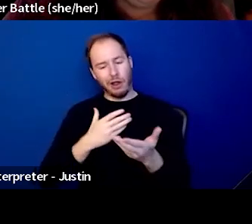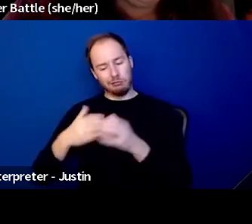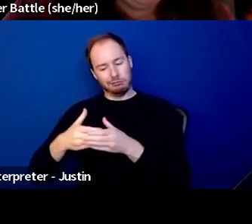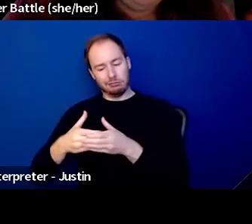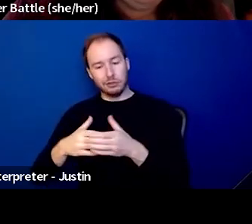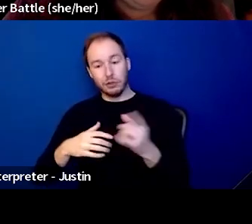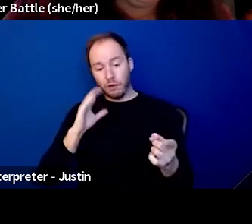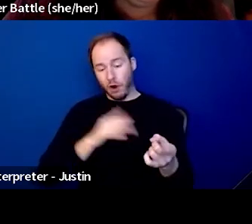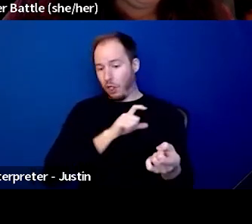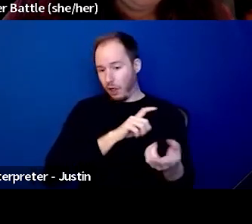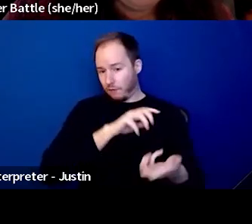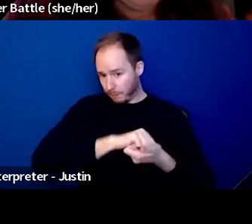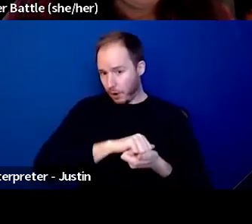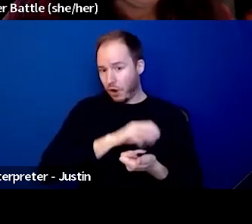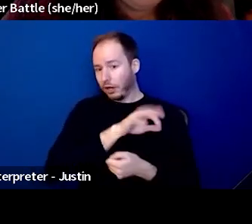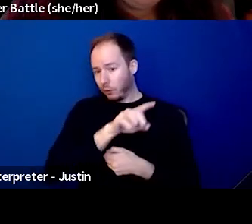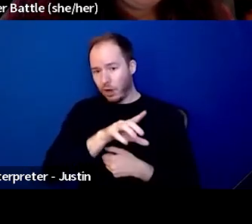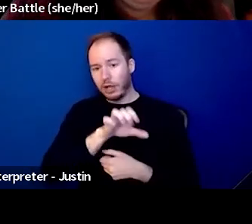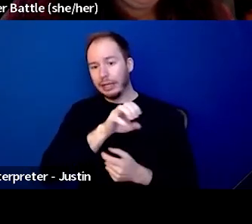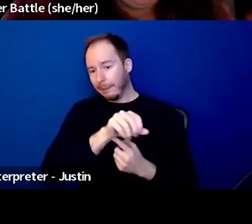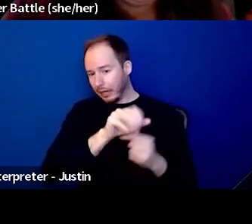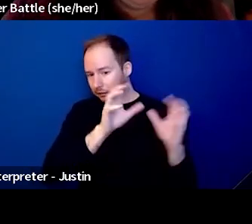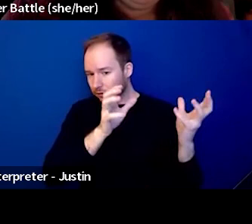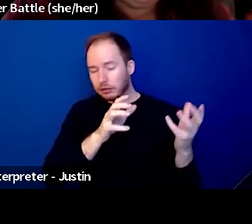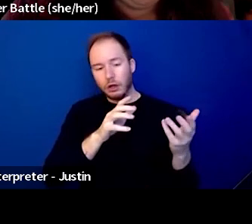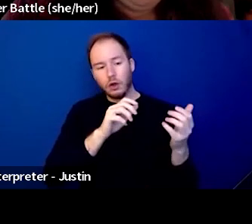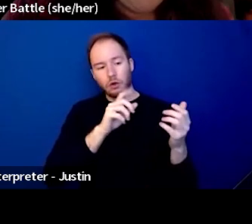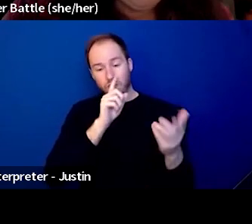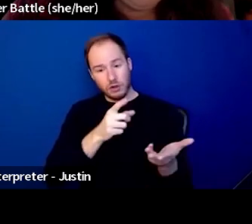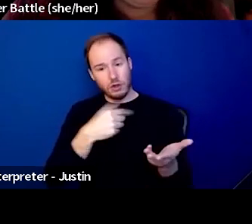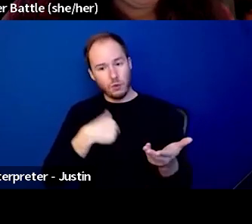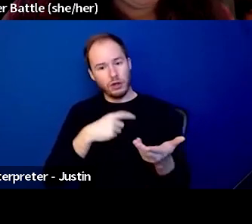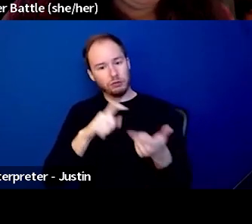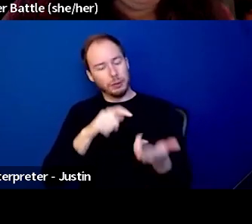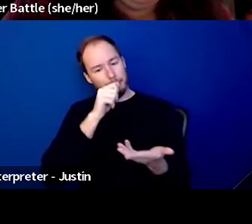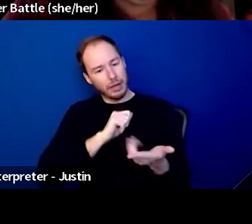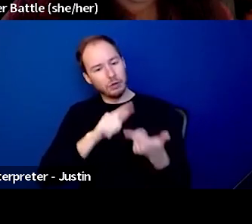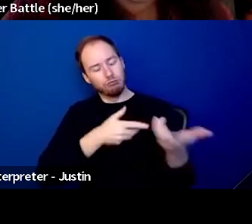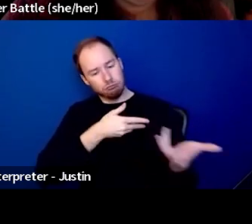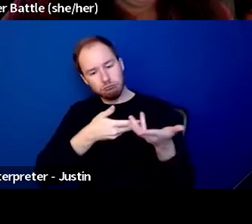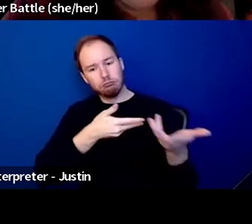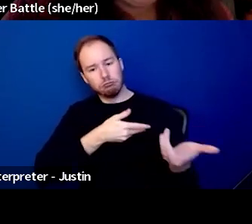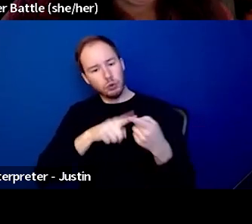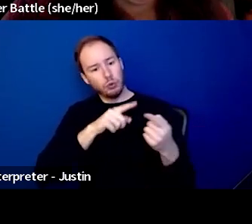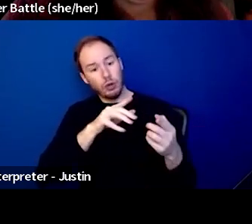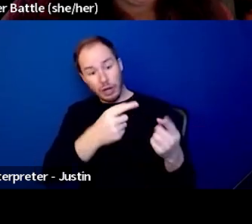and our number one partners, our EMS partners, you know, really kind of like being patient, and being willing to answer all the questions.